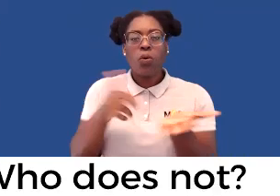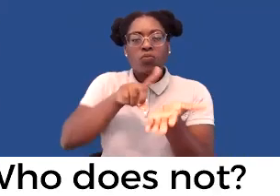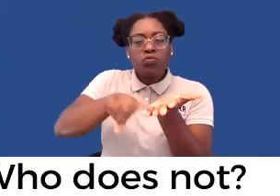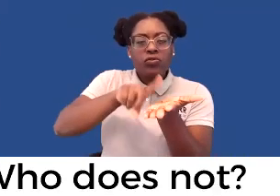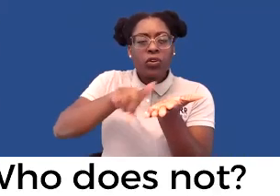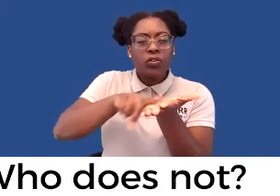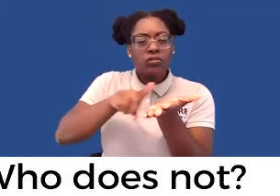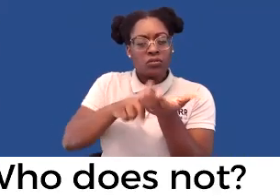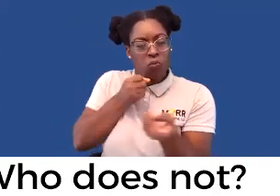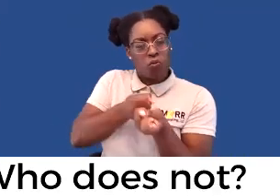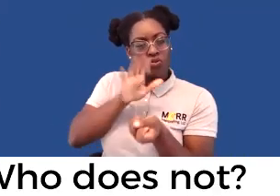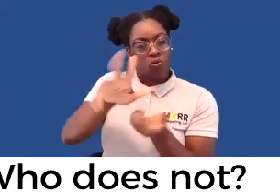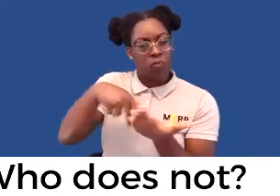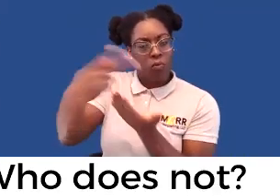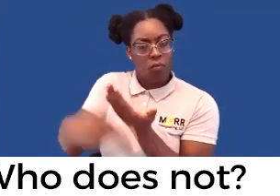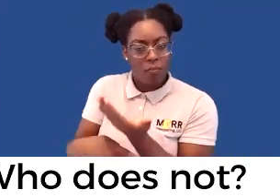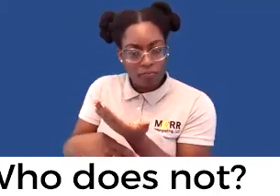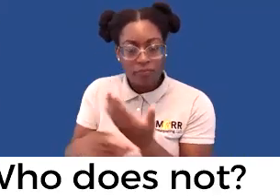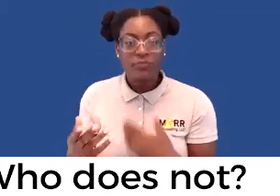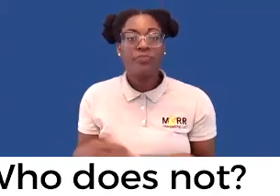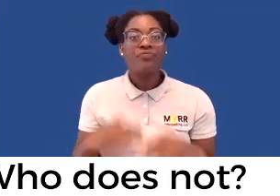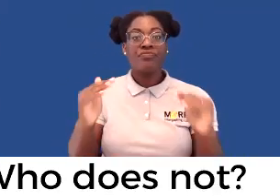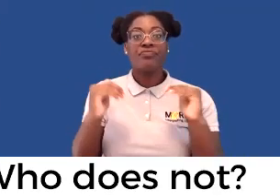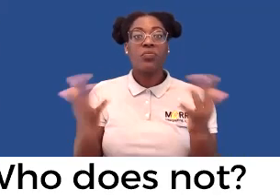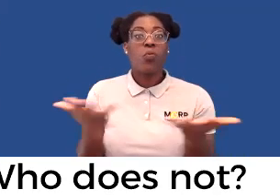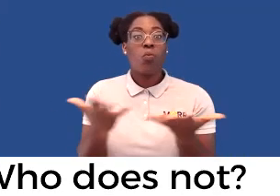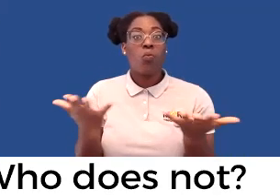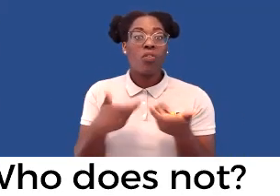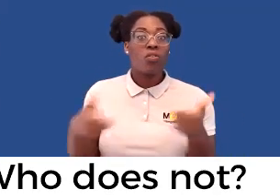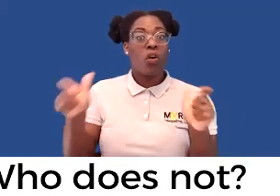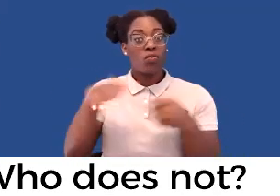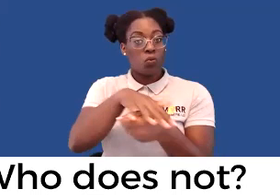What larger values or local values connect or shape your work?